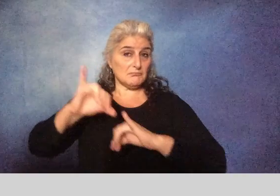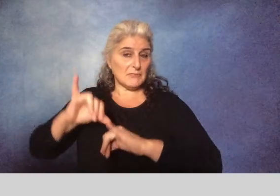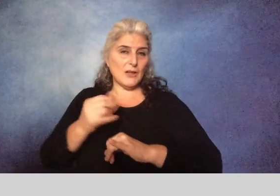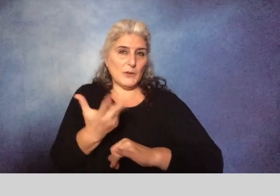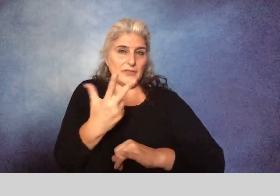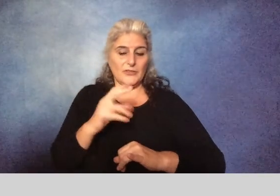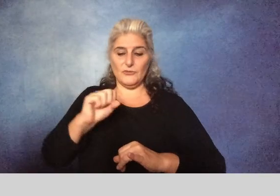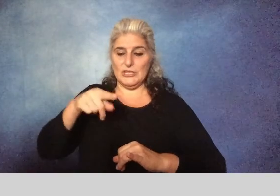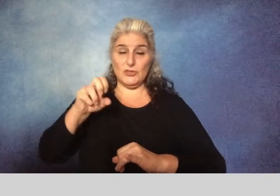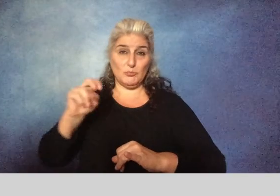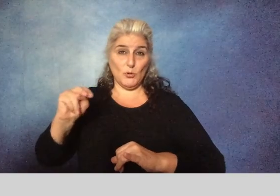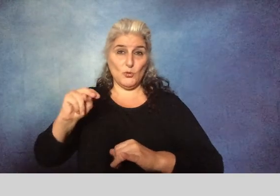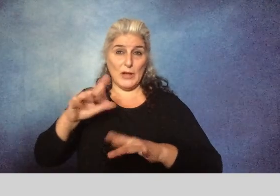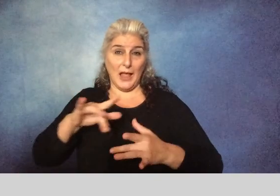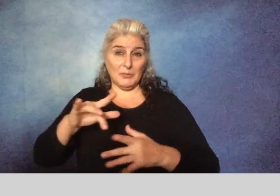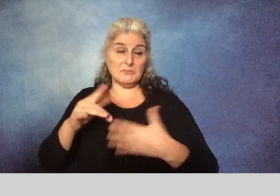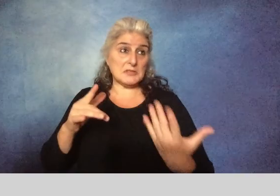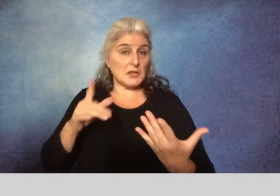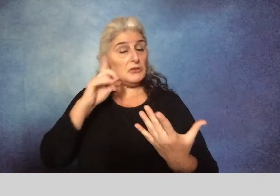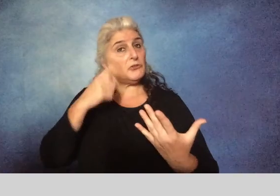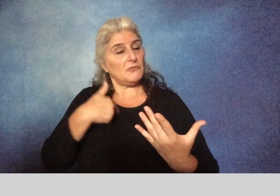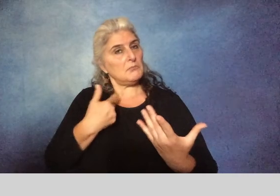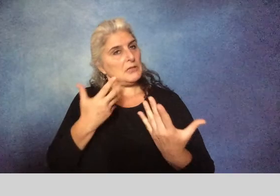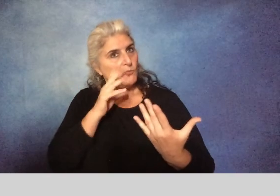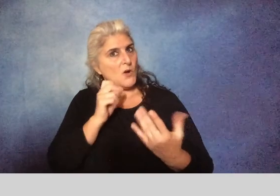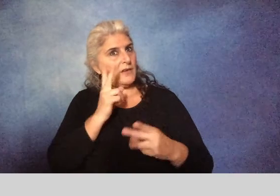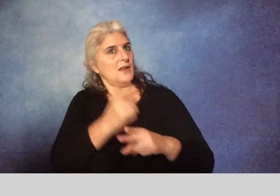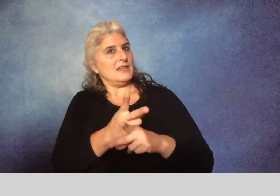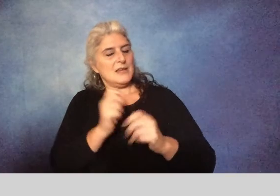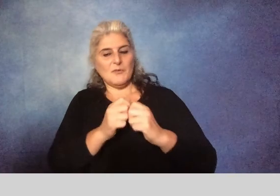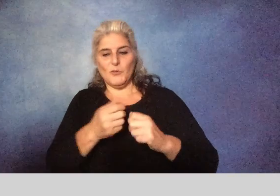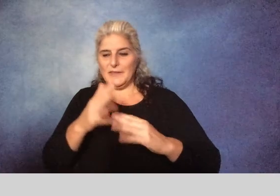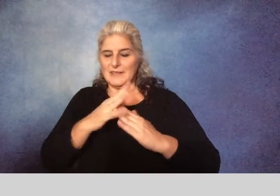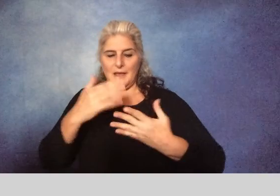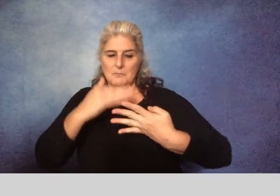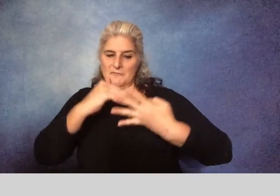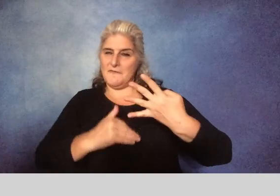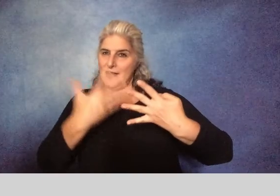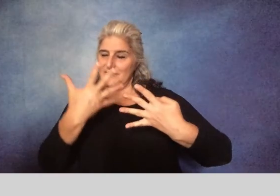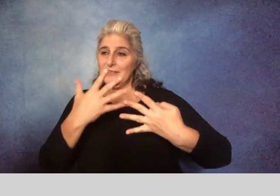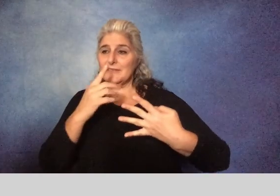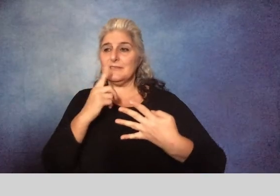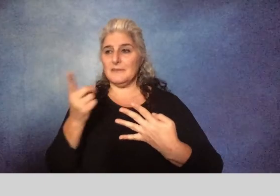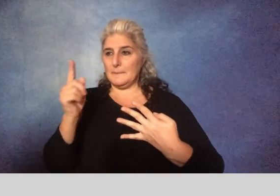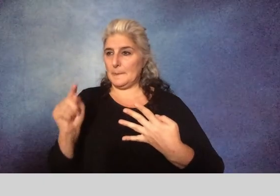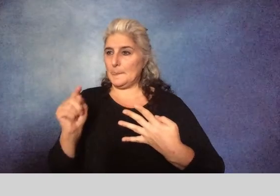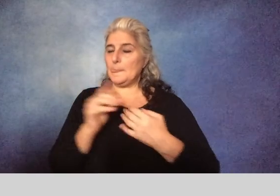So to me, it makes sense to have them in the top five and the other two albums, "Radyo Siwel" and "Bouger le Monde"